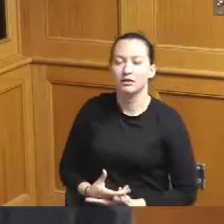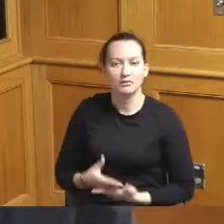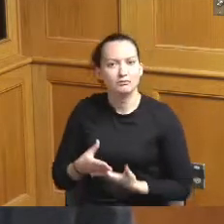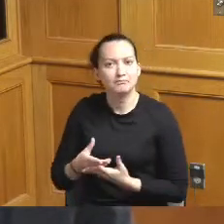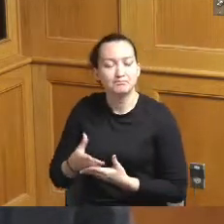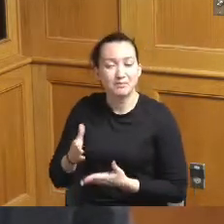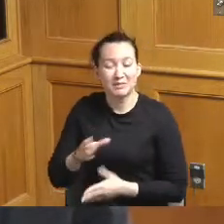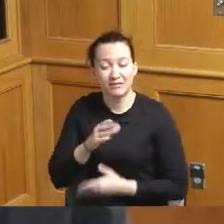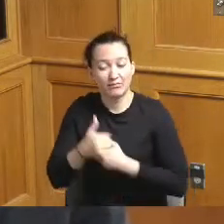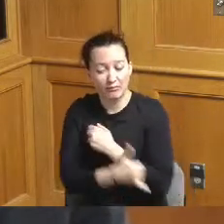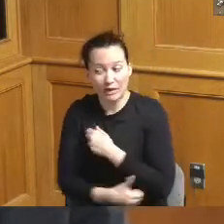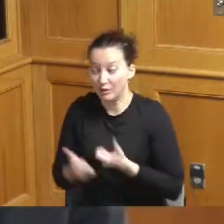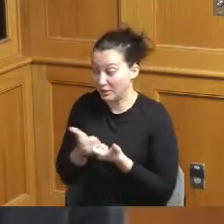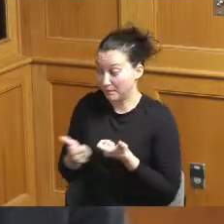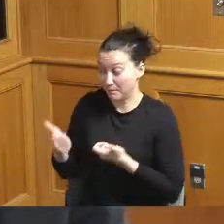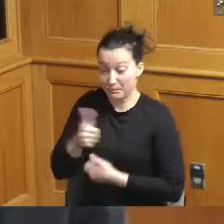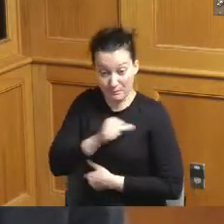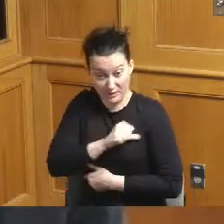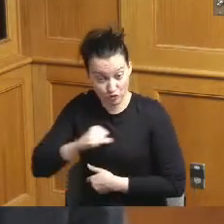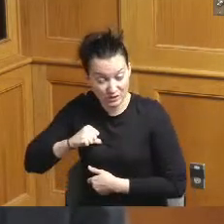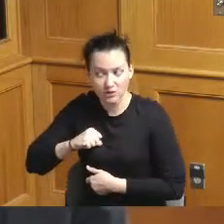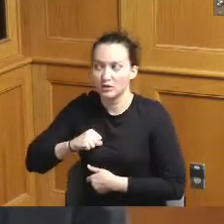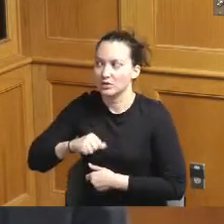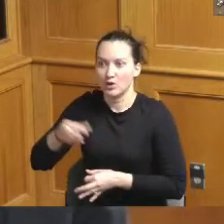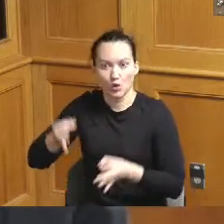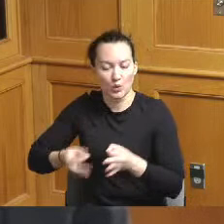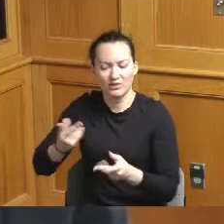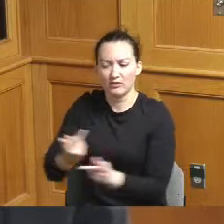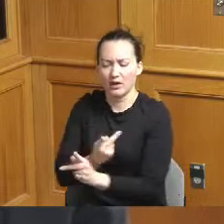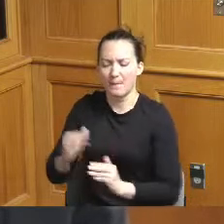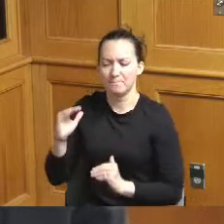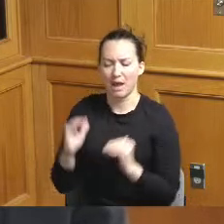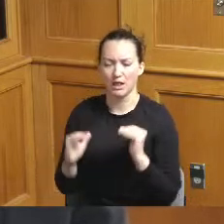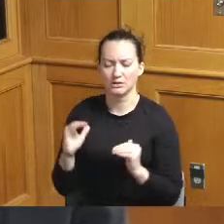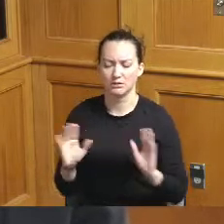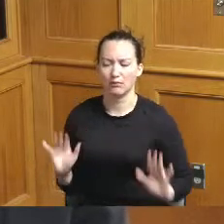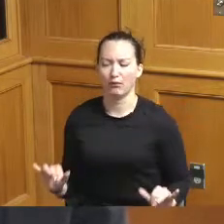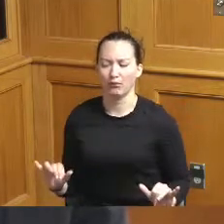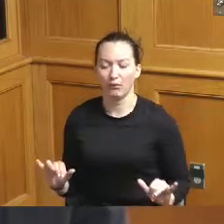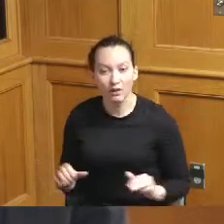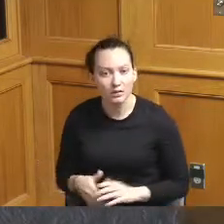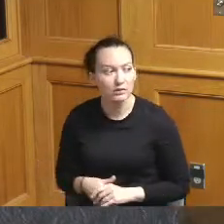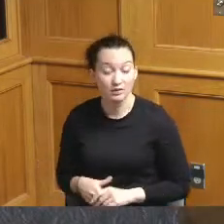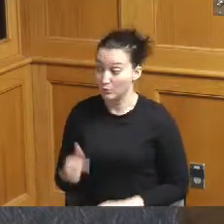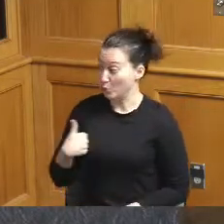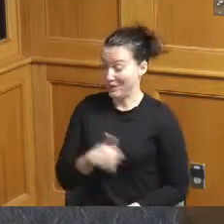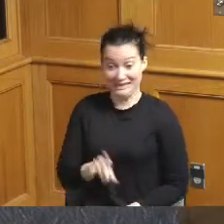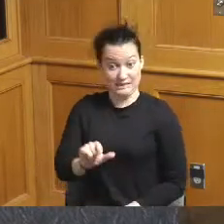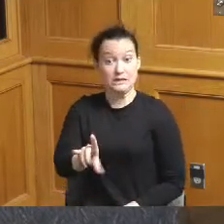Administration and the court to find the right balance between the two well and we did you know